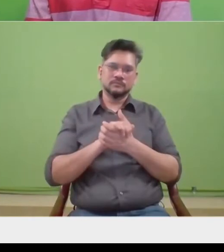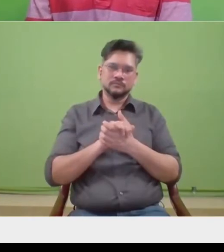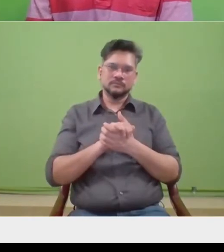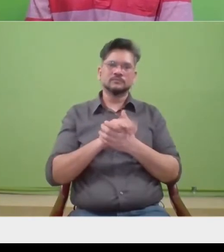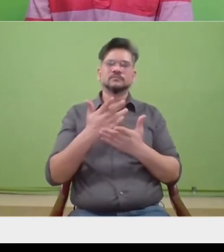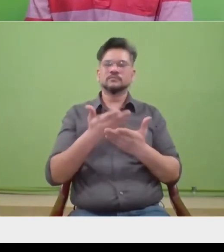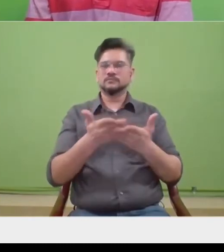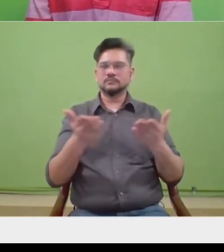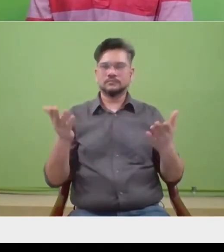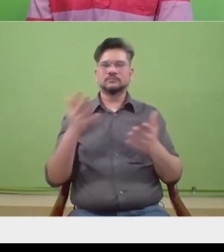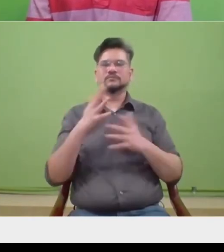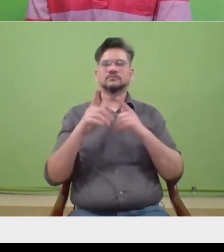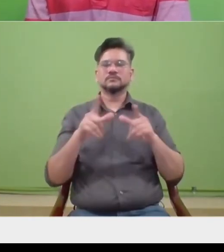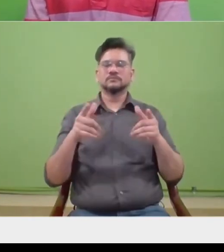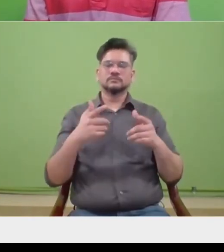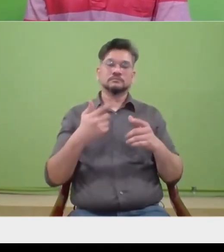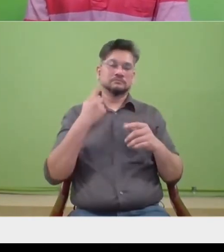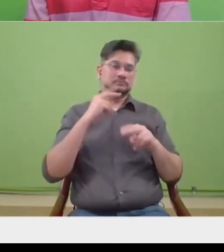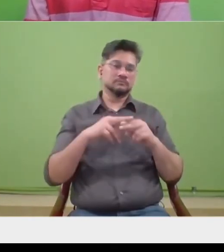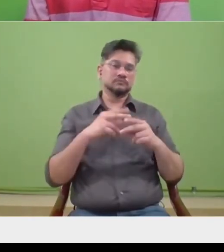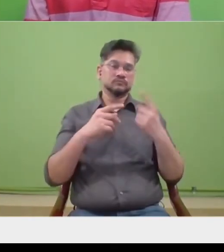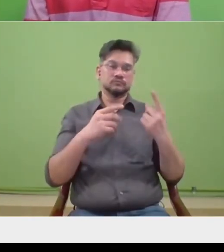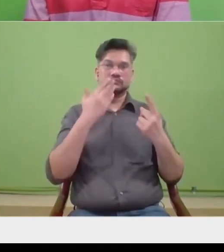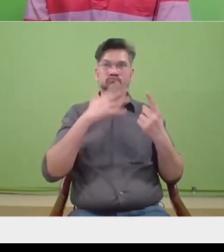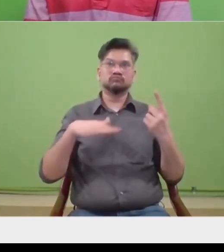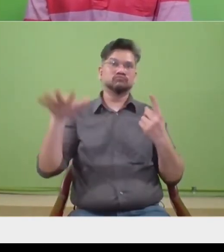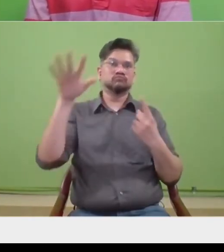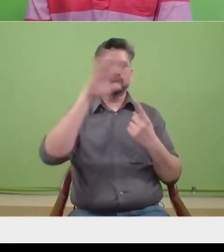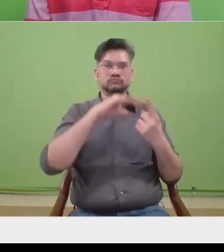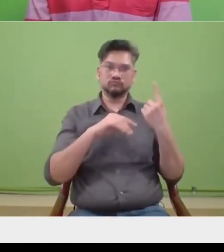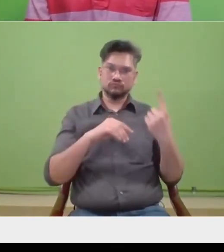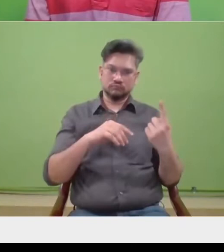even if it is just one deaf child in the school and be included in the assemblies